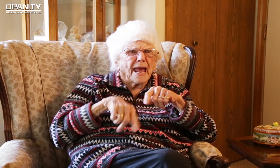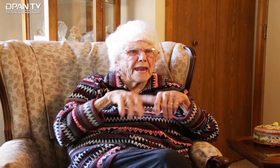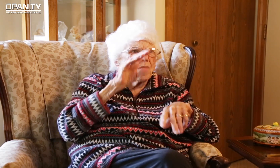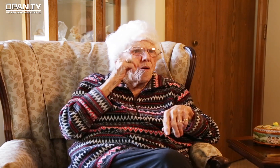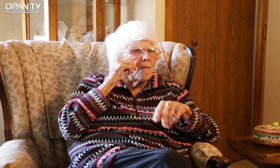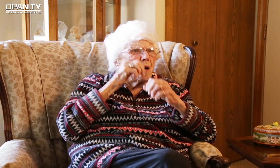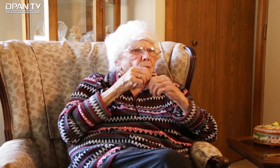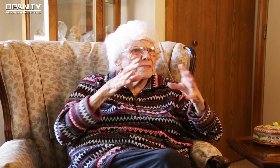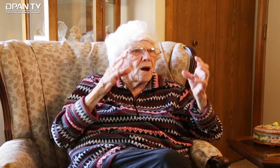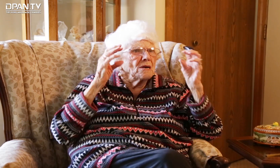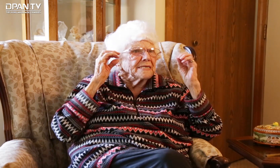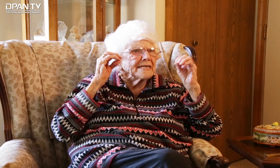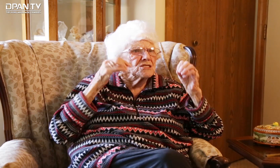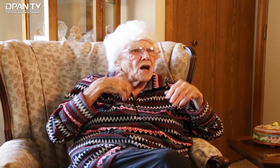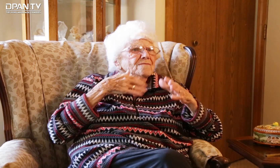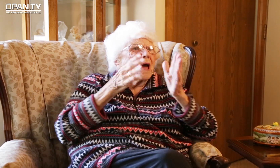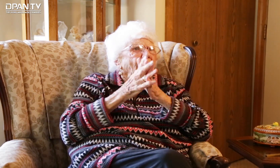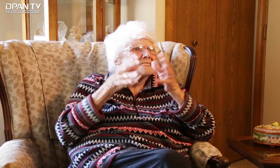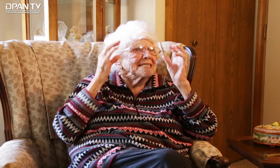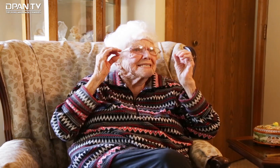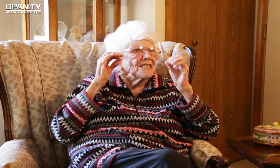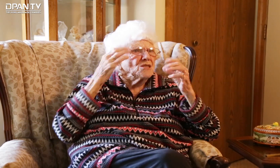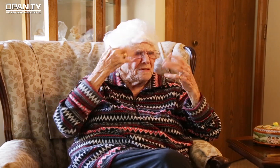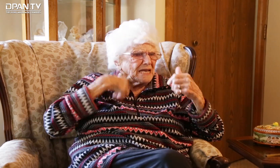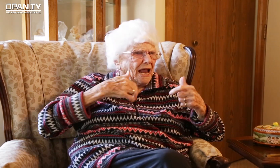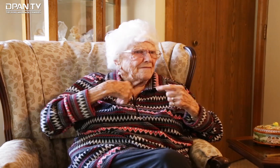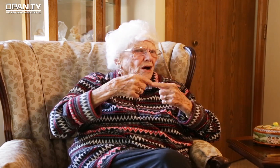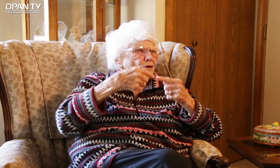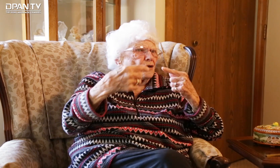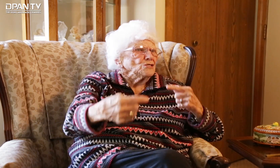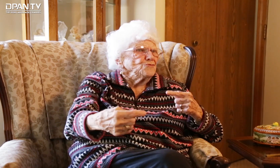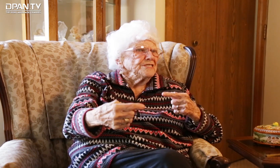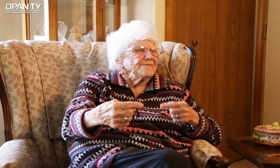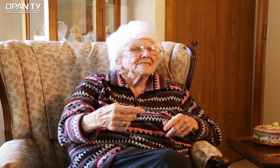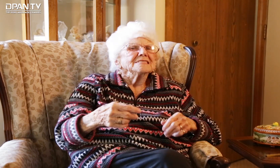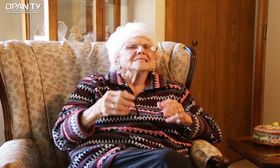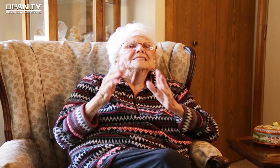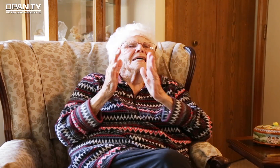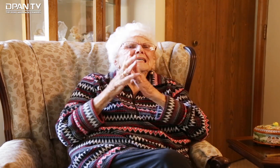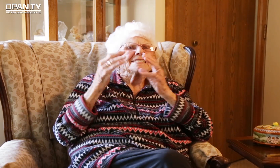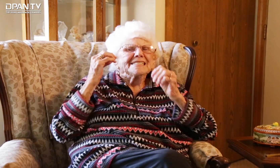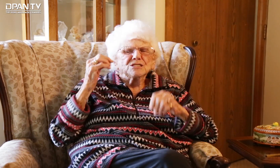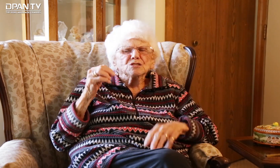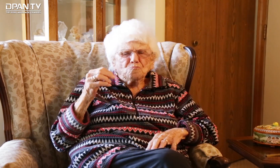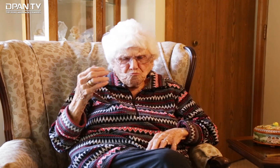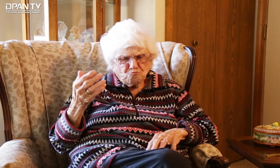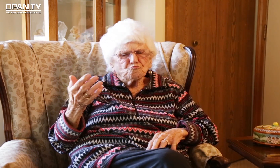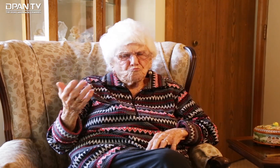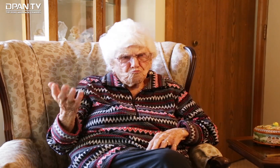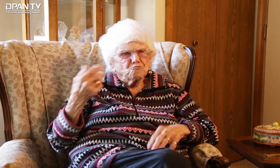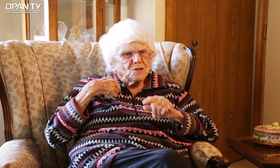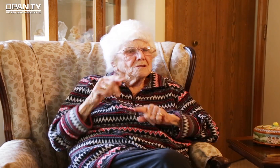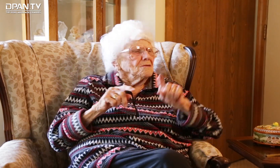I told him I can't go home unless he teaches me. So I asked him to teach me. You know, I lived across the street.